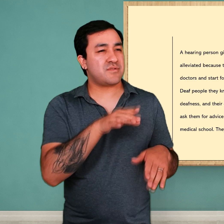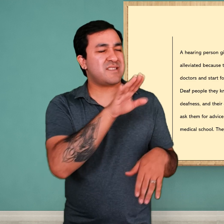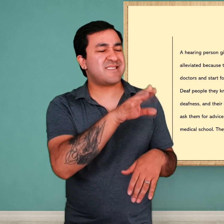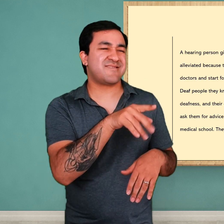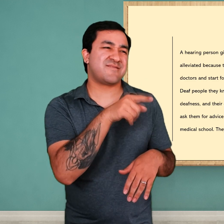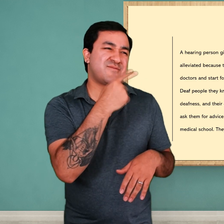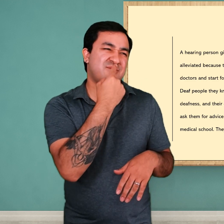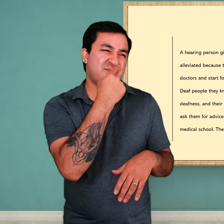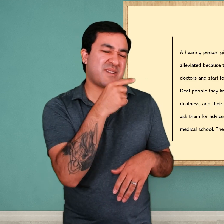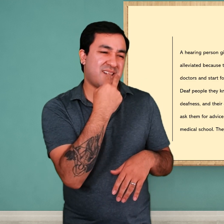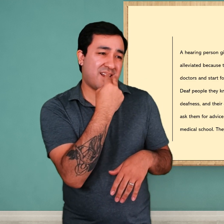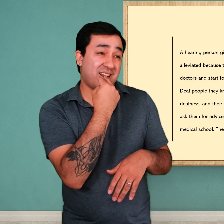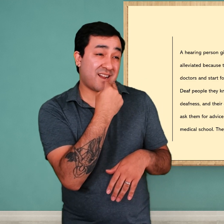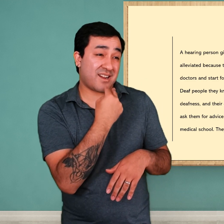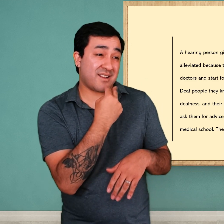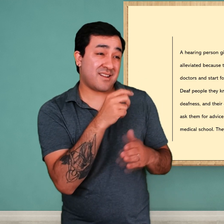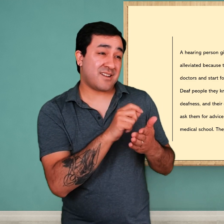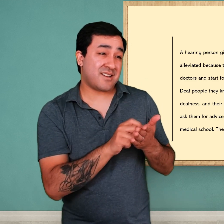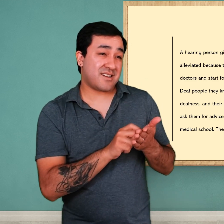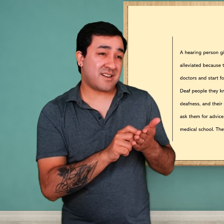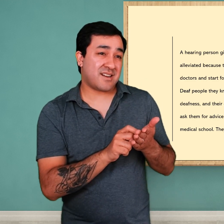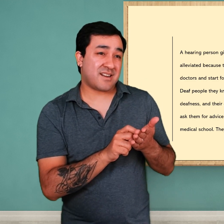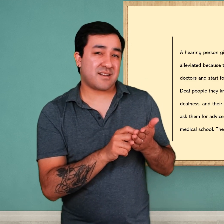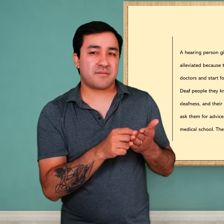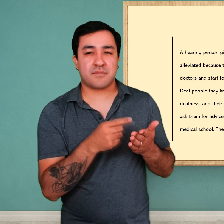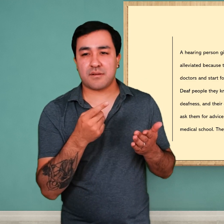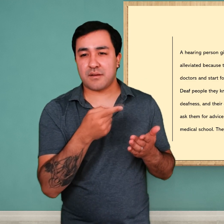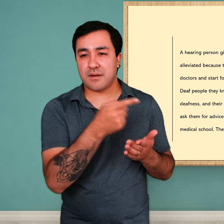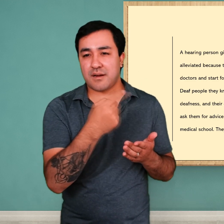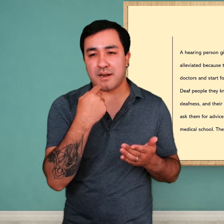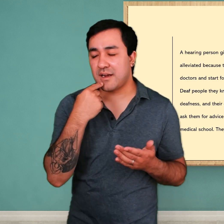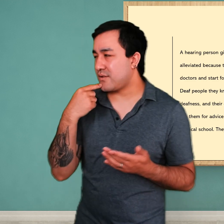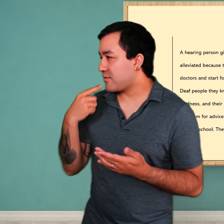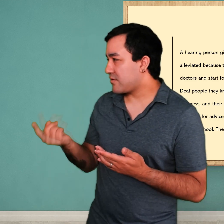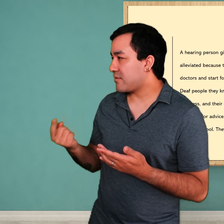Asking a Deaf person to read your lips or write when they have indicated that isn’t preferred.